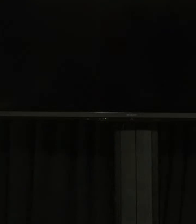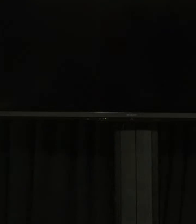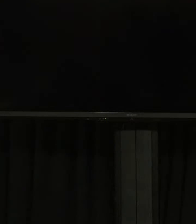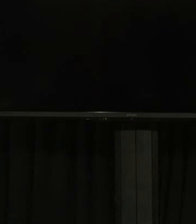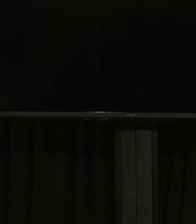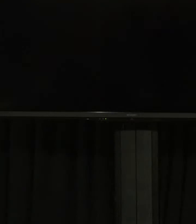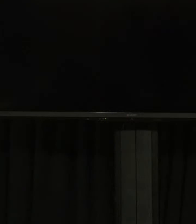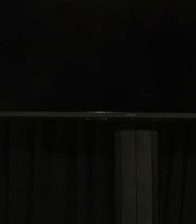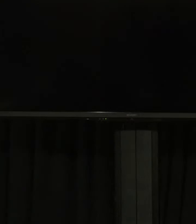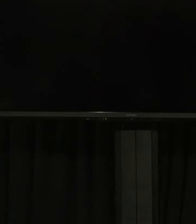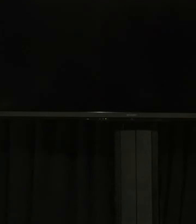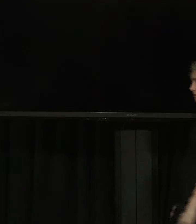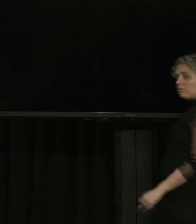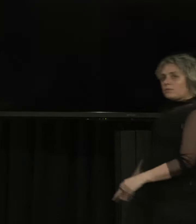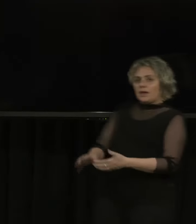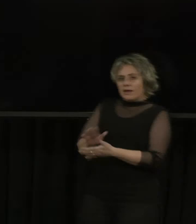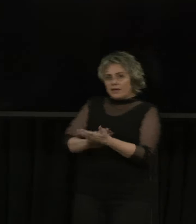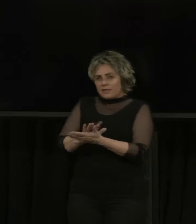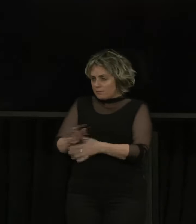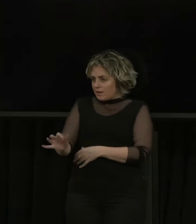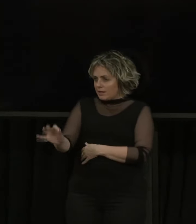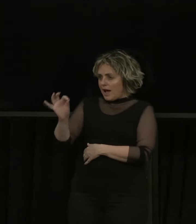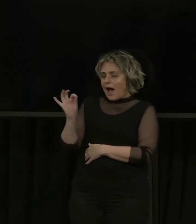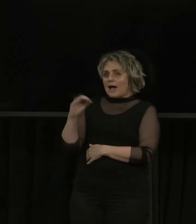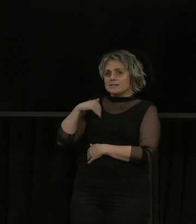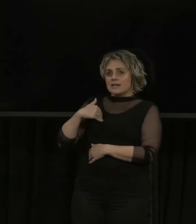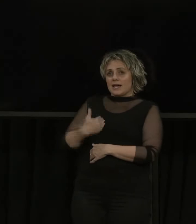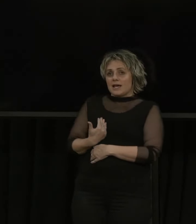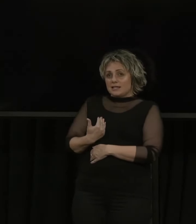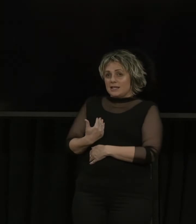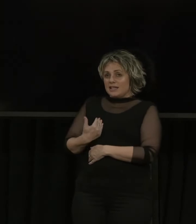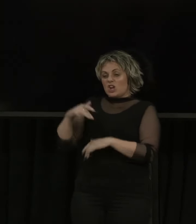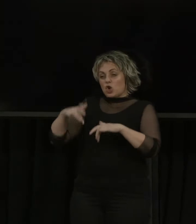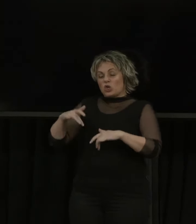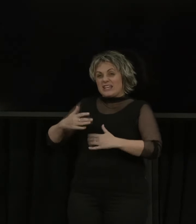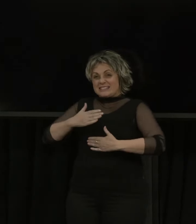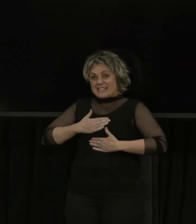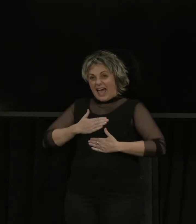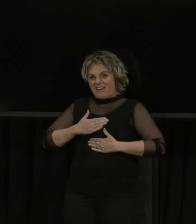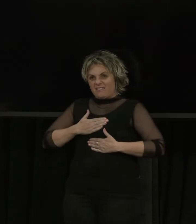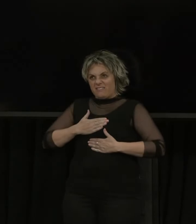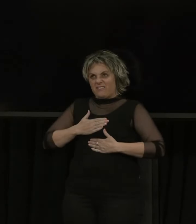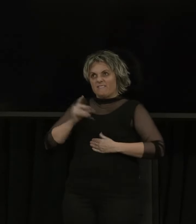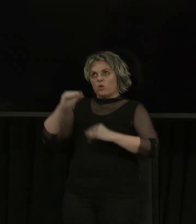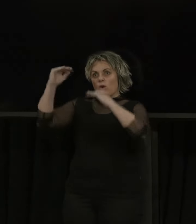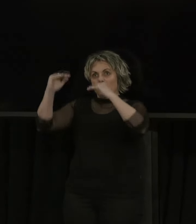levels.